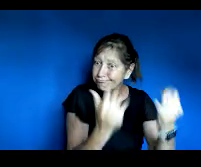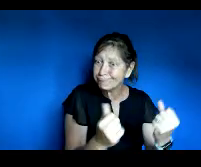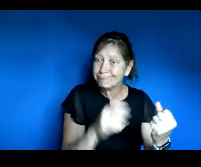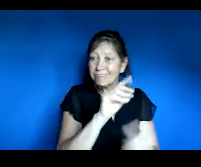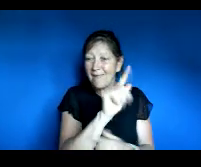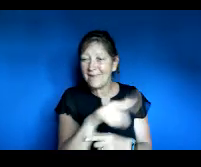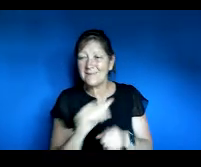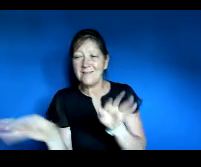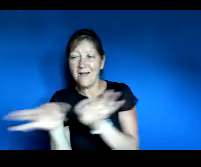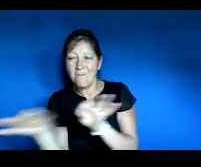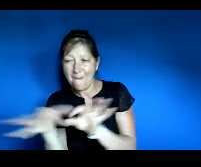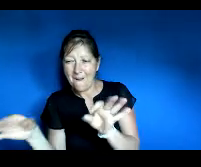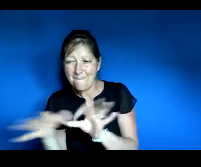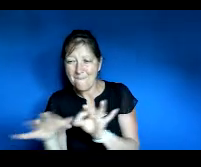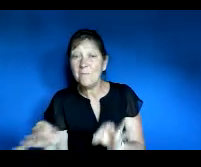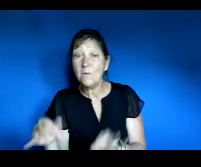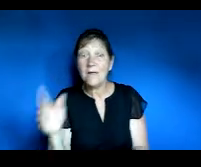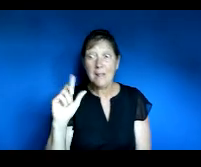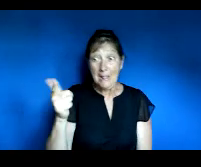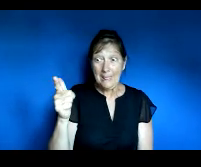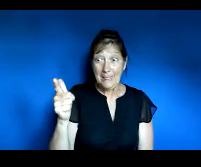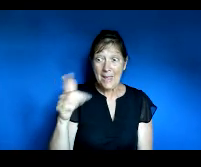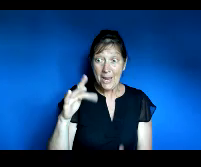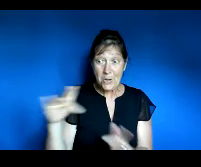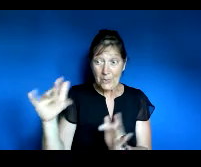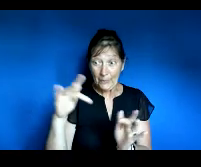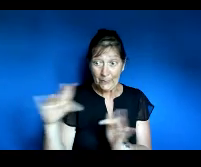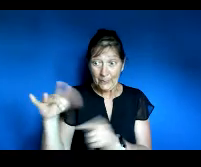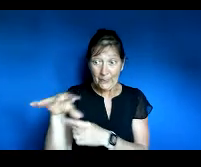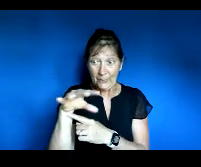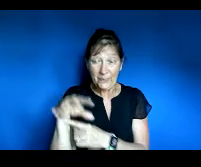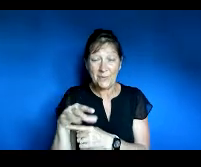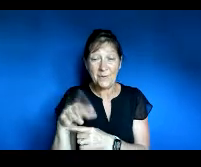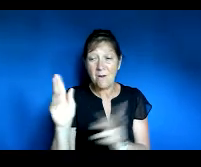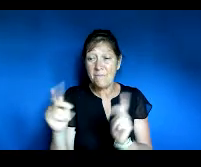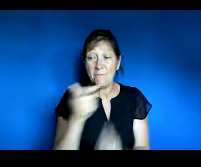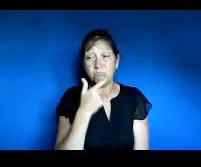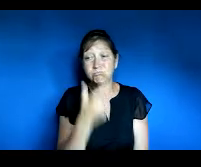And these will be made available on demand for folks to view for recording anytime afterwards.